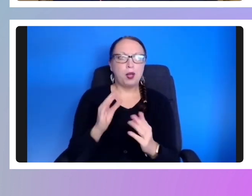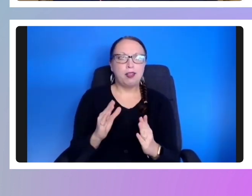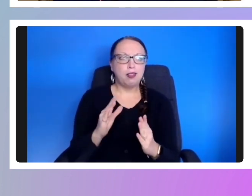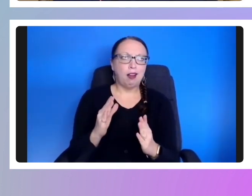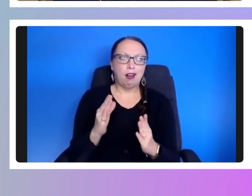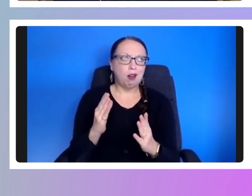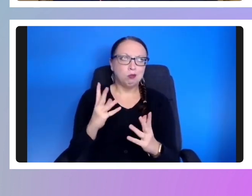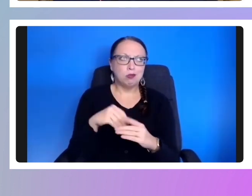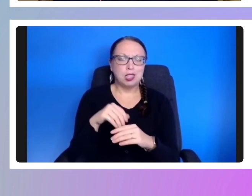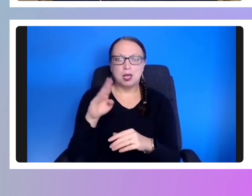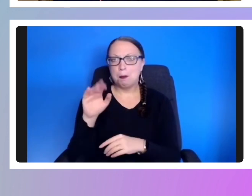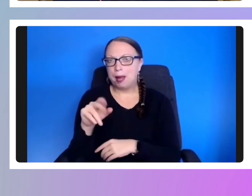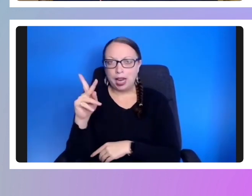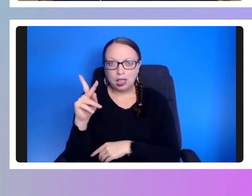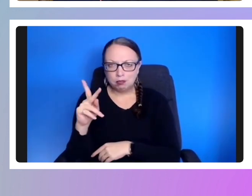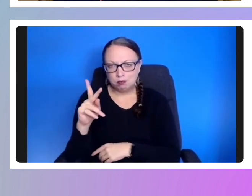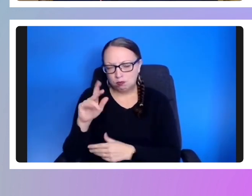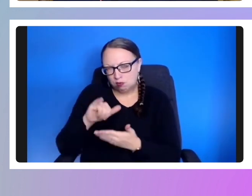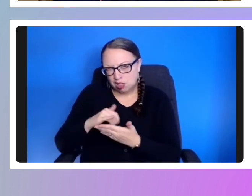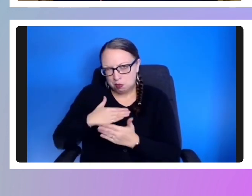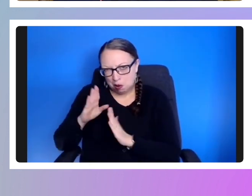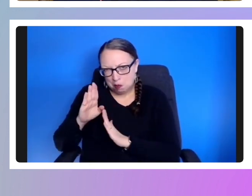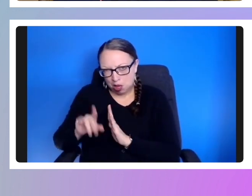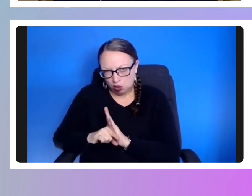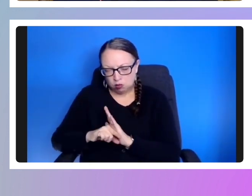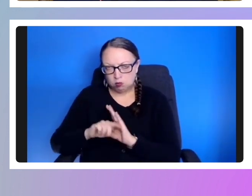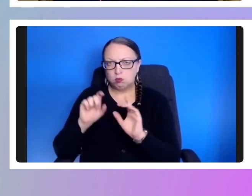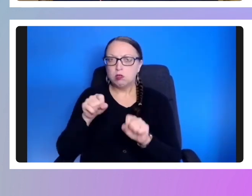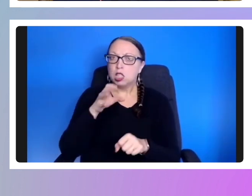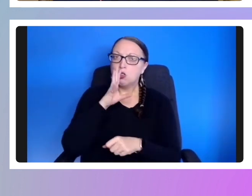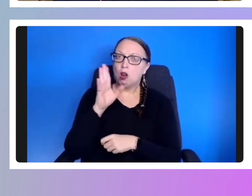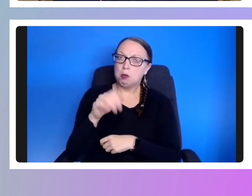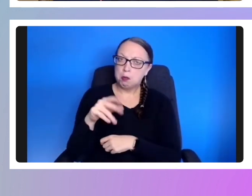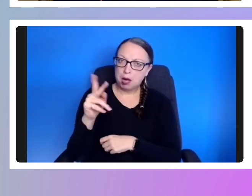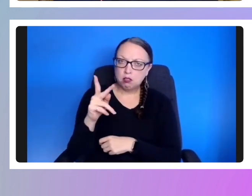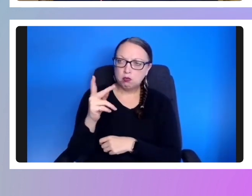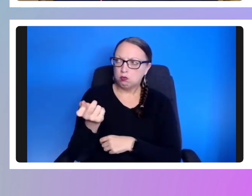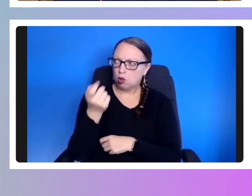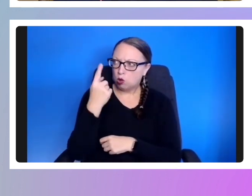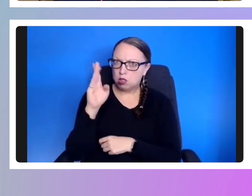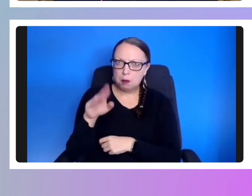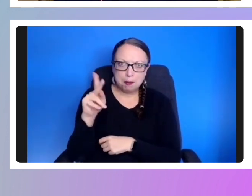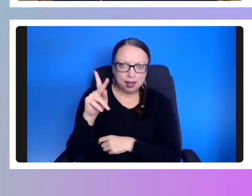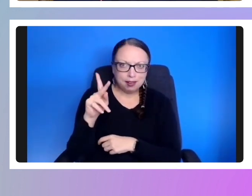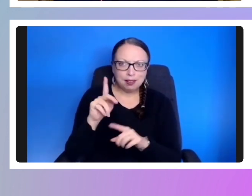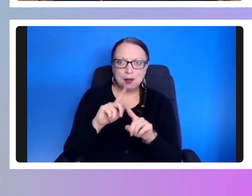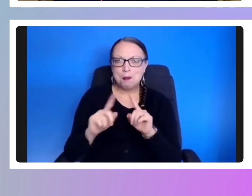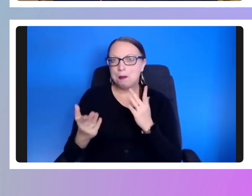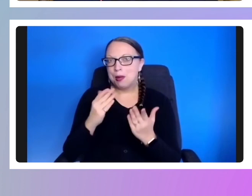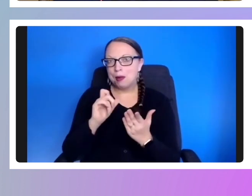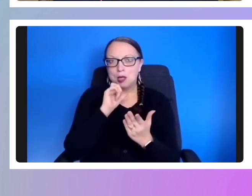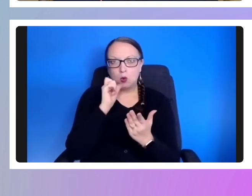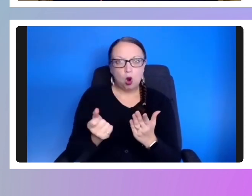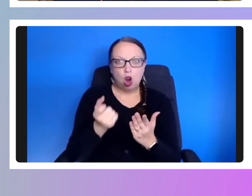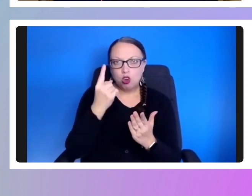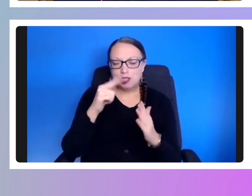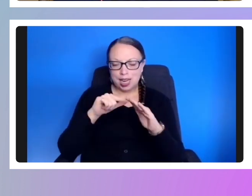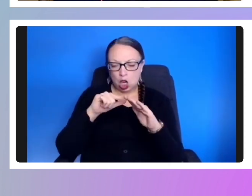and I come from a banking background can talk banking and understand banking and doesn't really understand low literacy when I'm talking about financial literacy